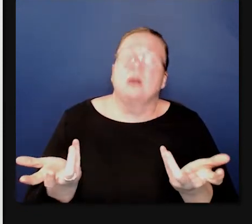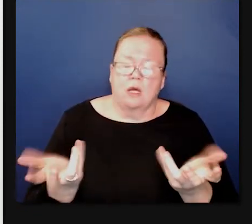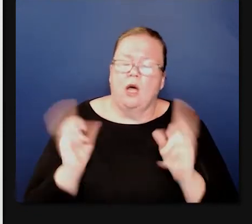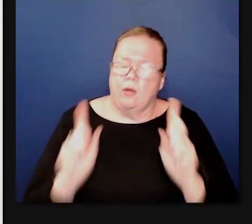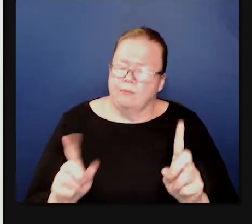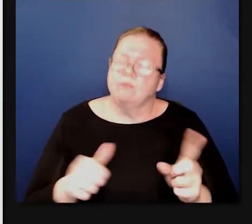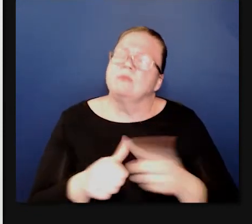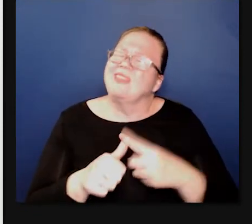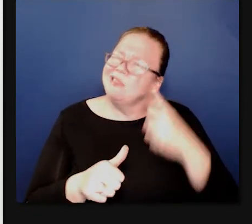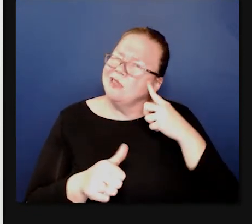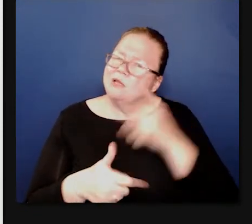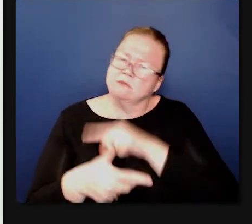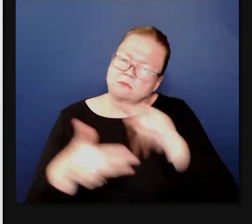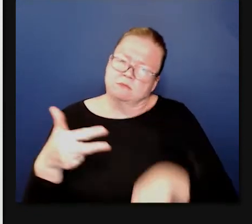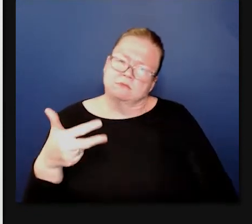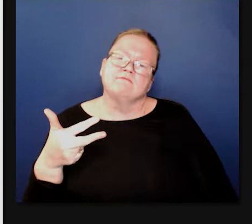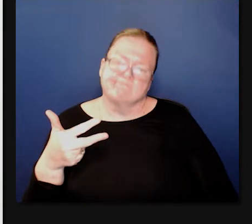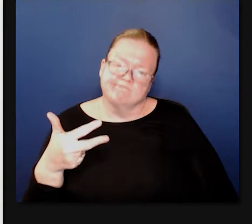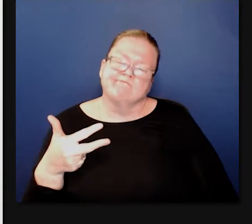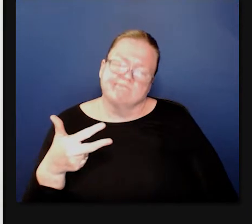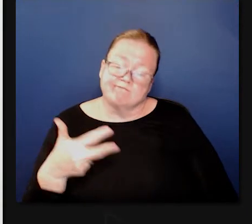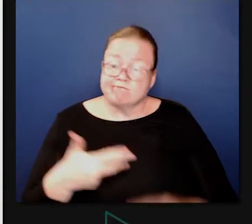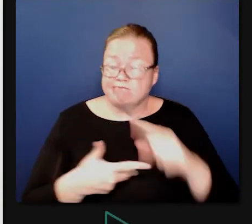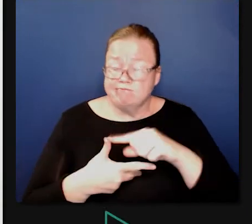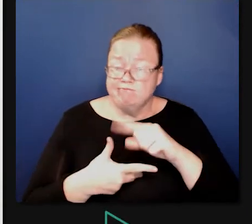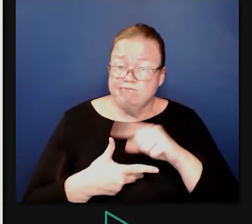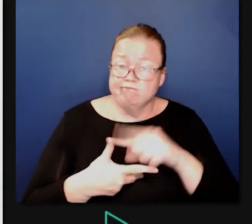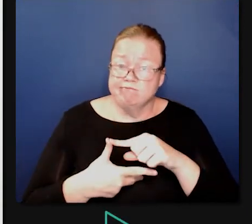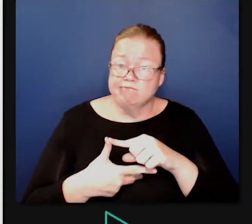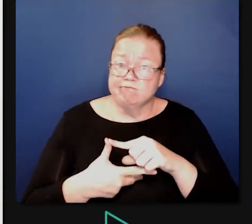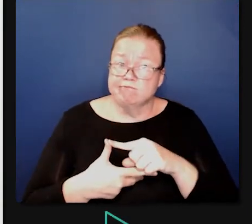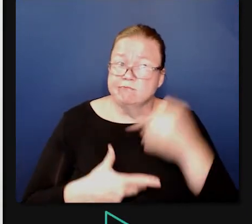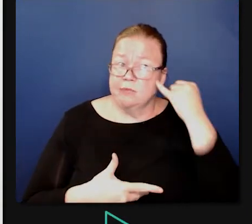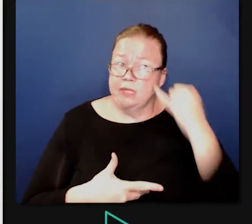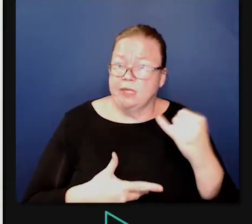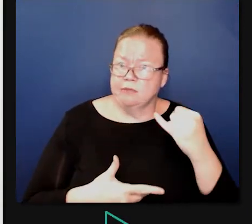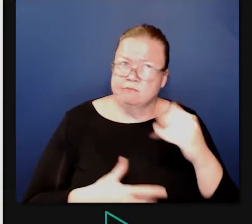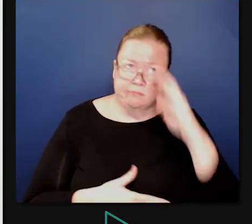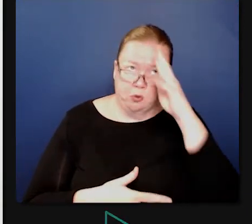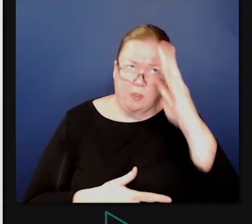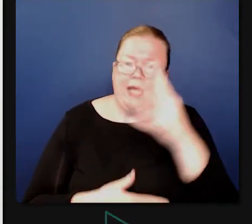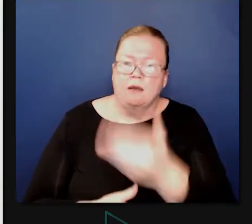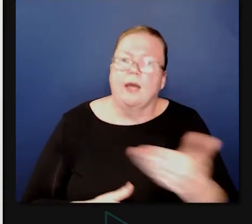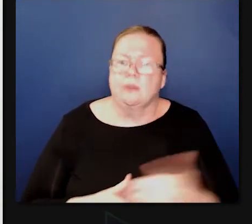What you want to think about are these three main points. Firstly, is the idea of creating items.